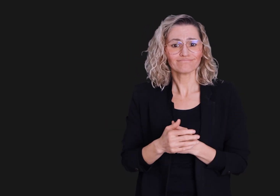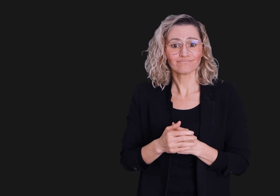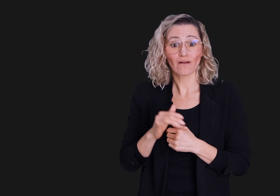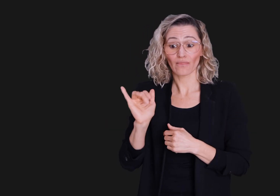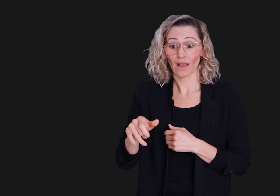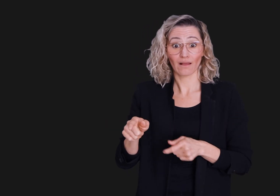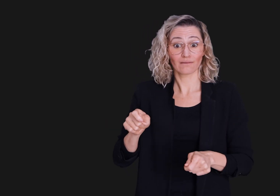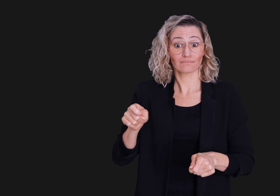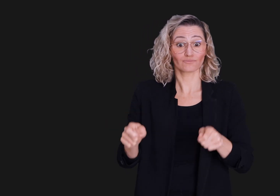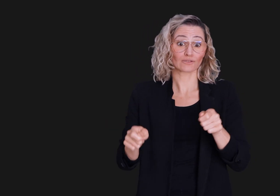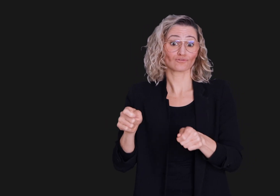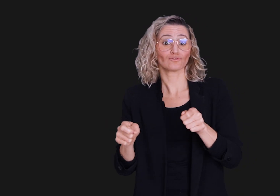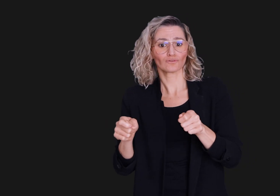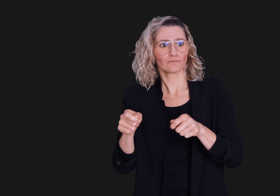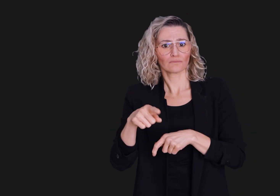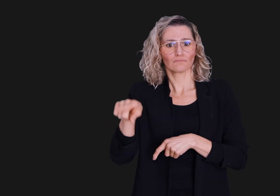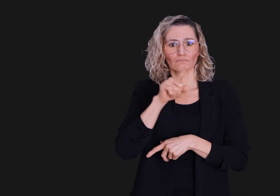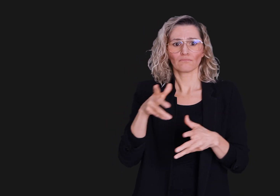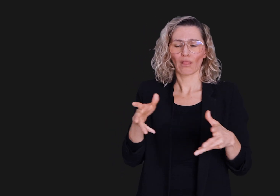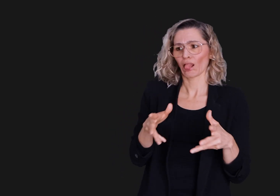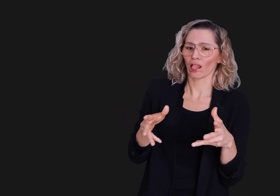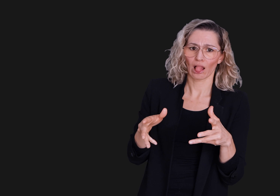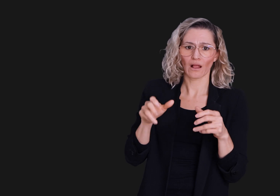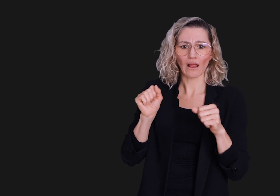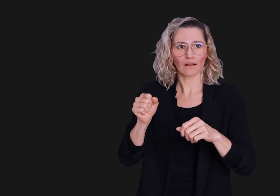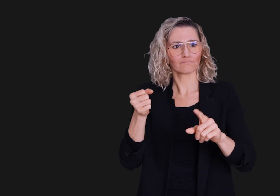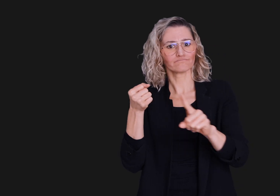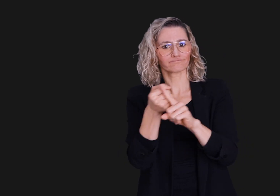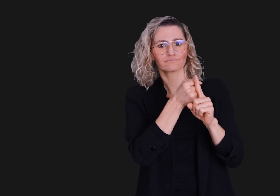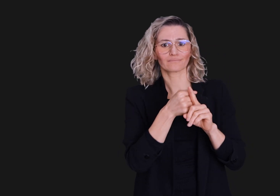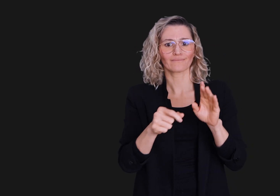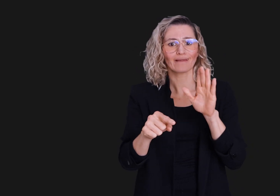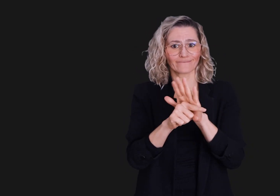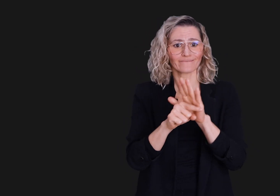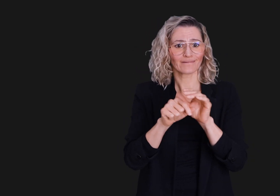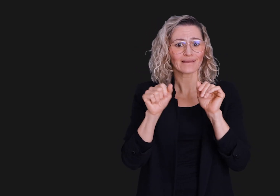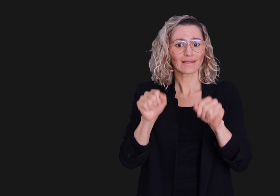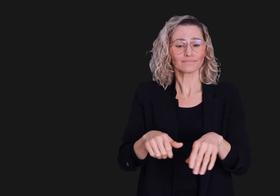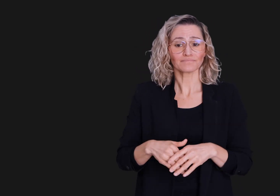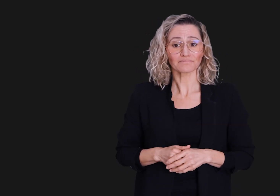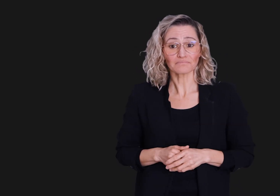Workers can experience negative effects from these changes.